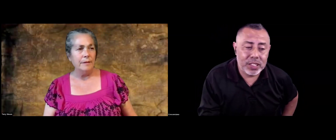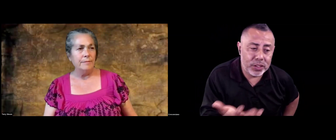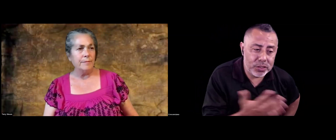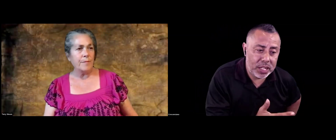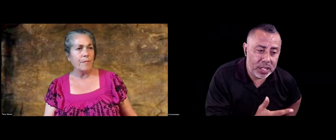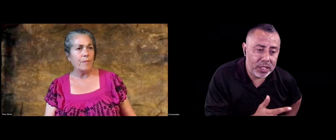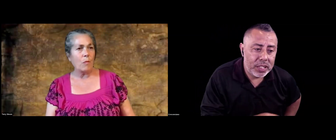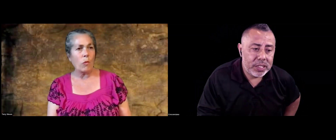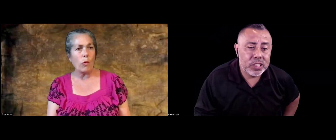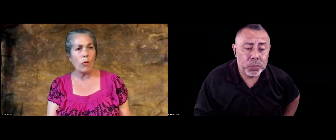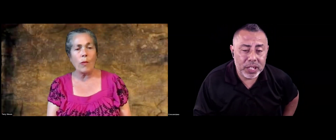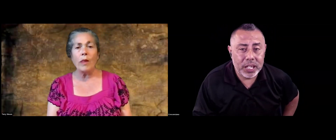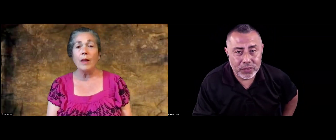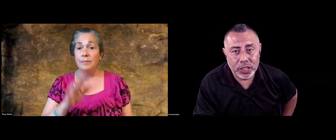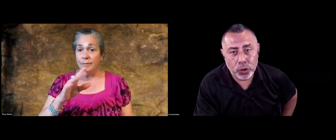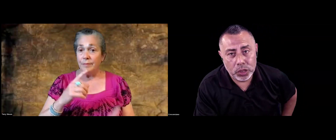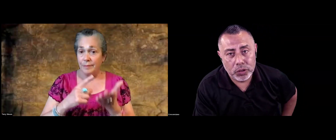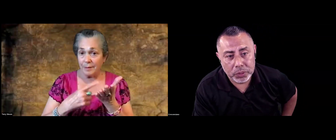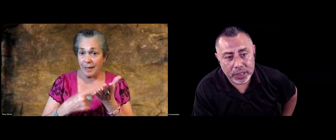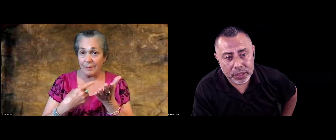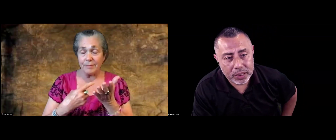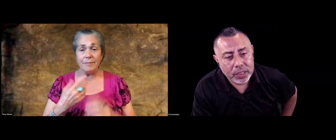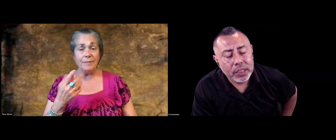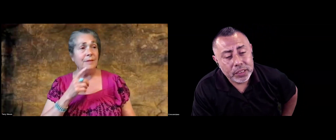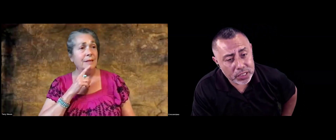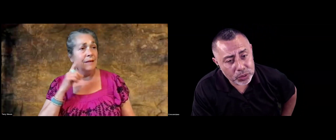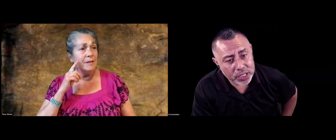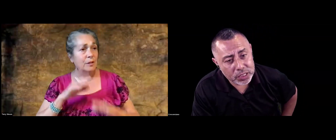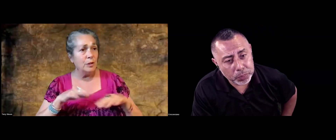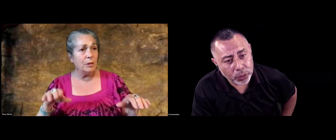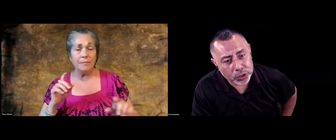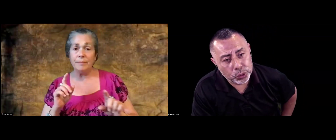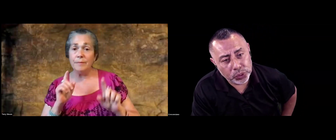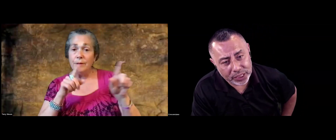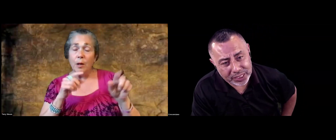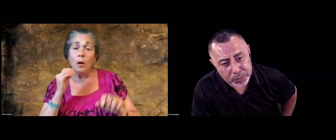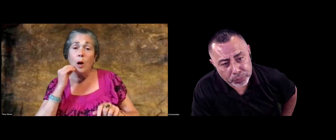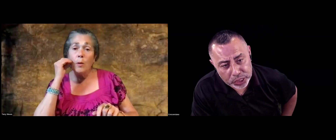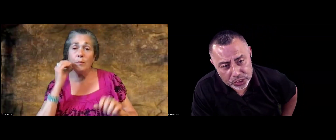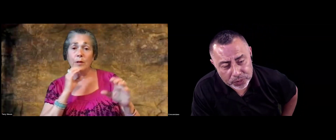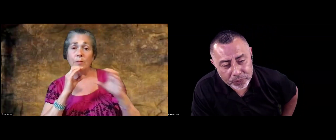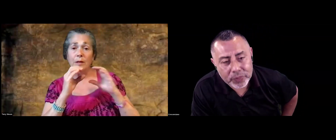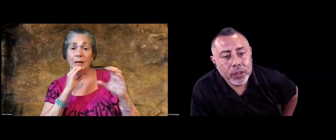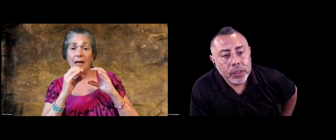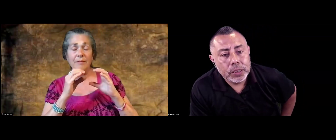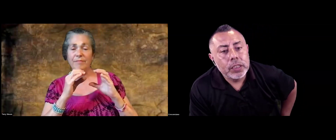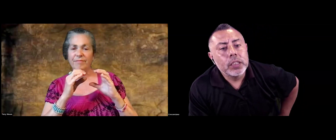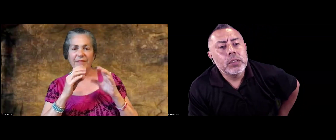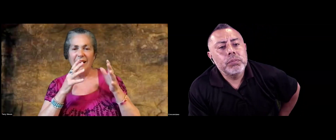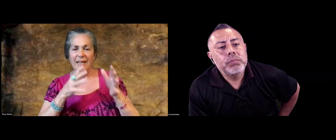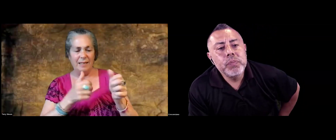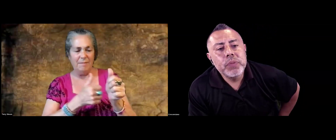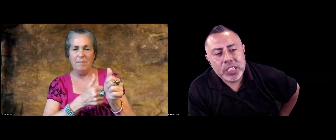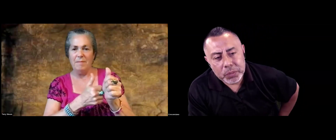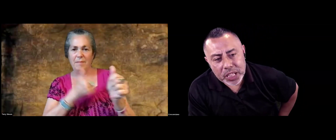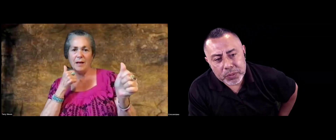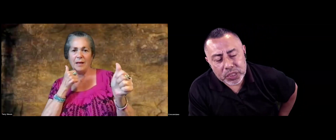And others can't despite having a This is why it's important to create that bridge.